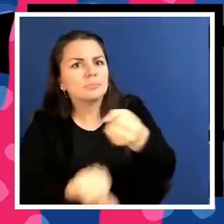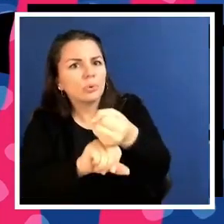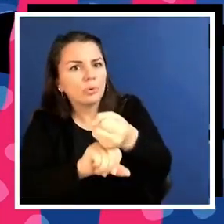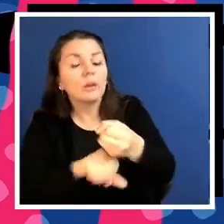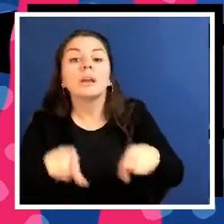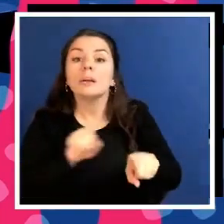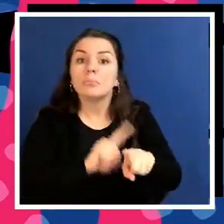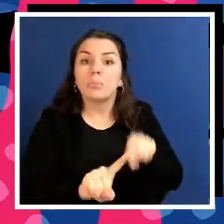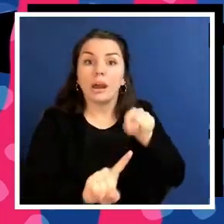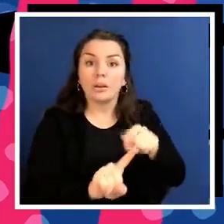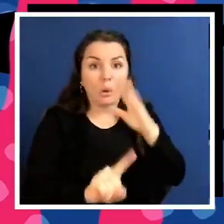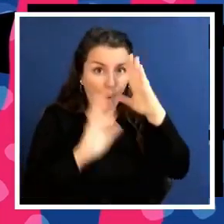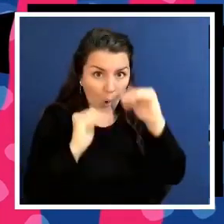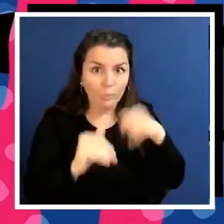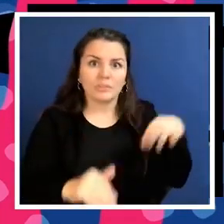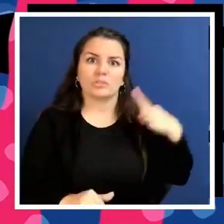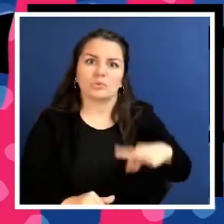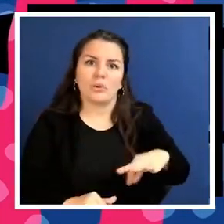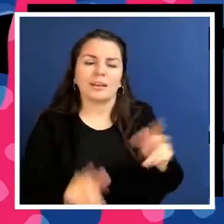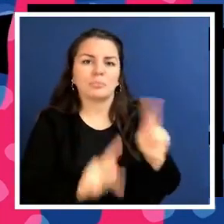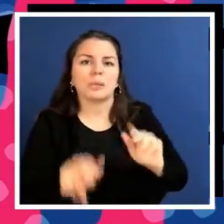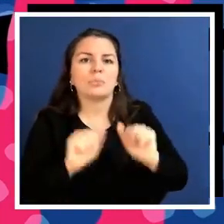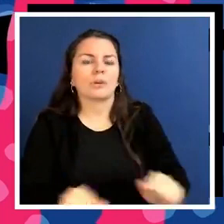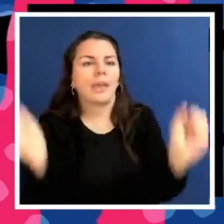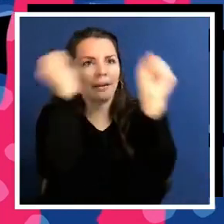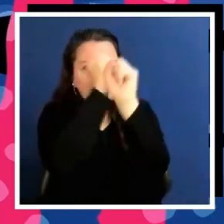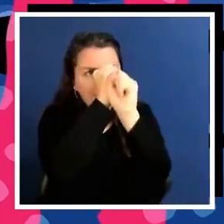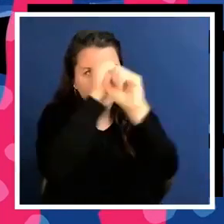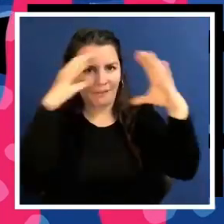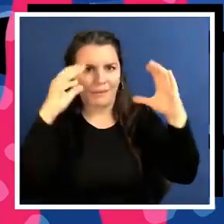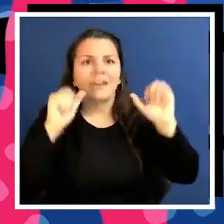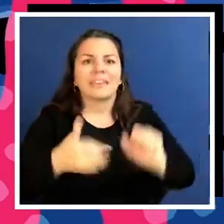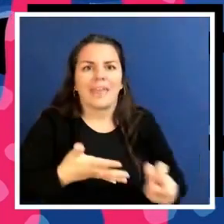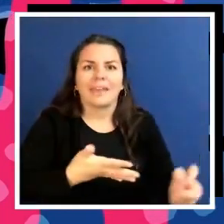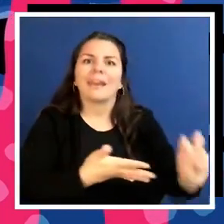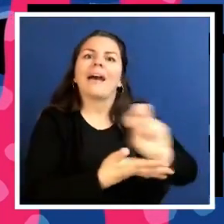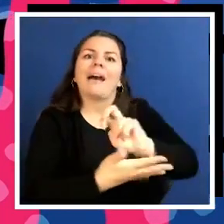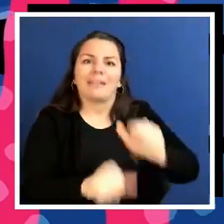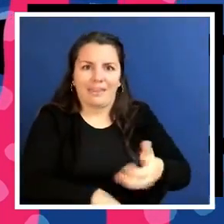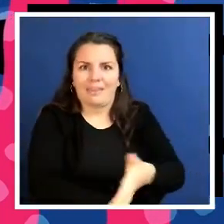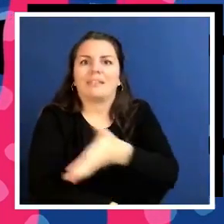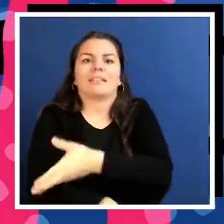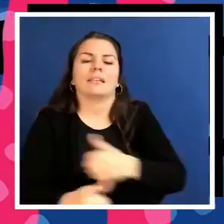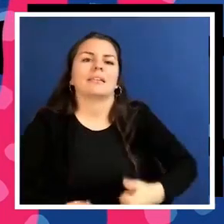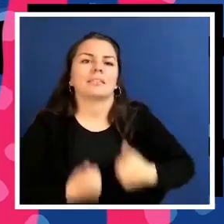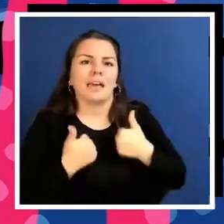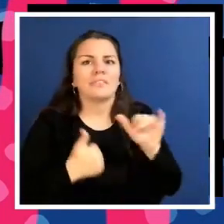GREAT IDEA OR PROVIDE FOR THEIR